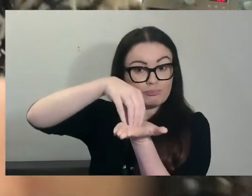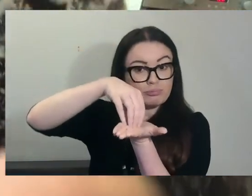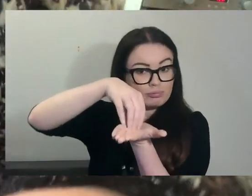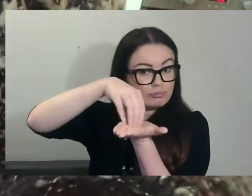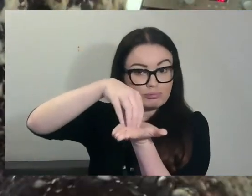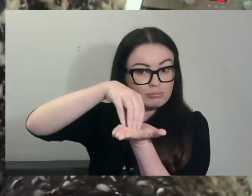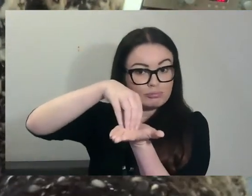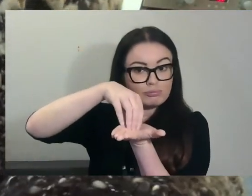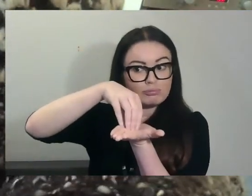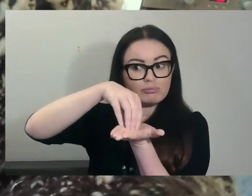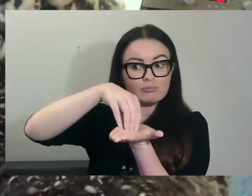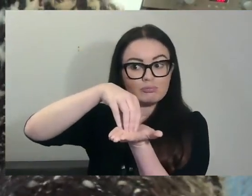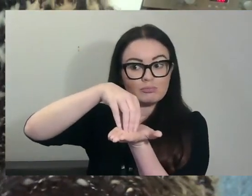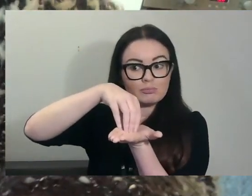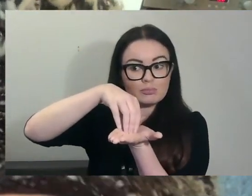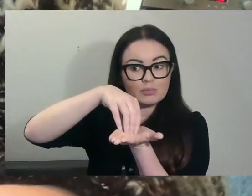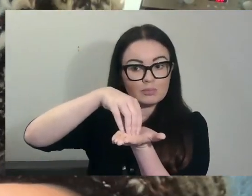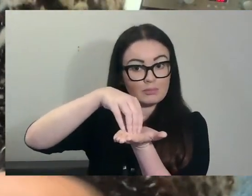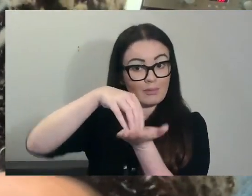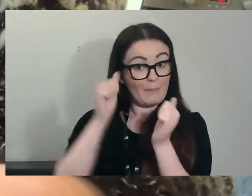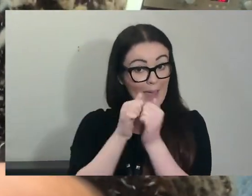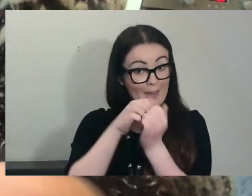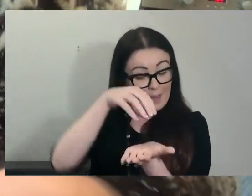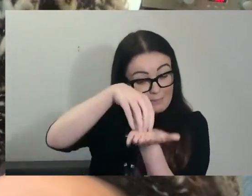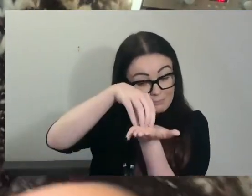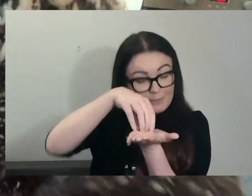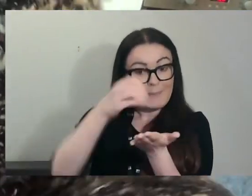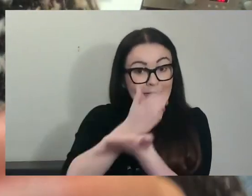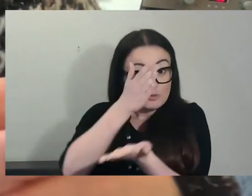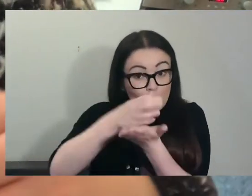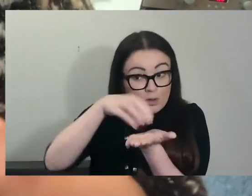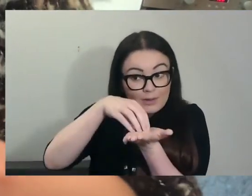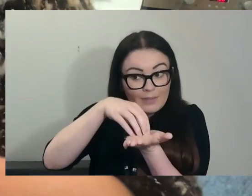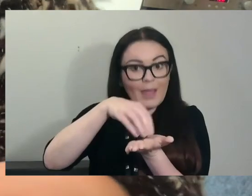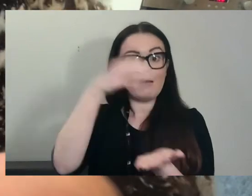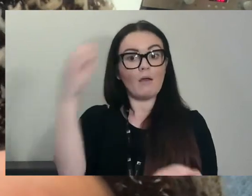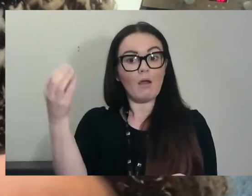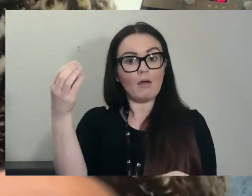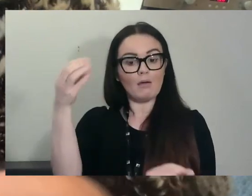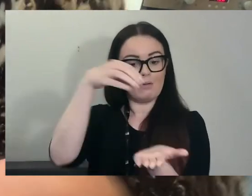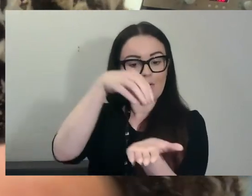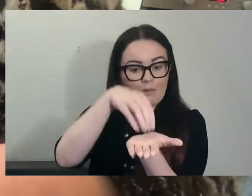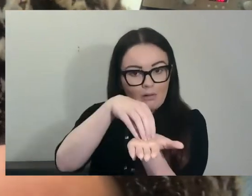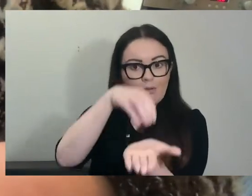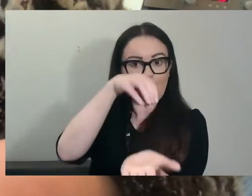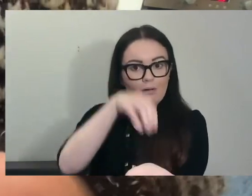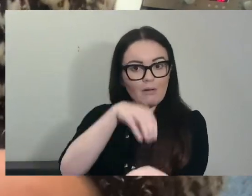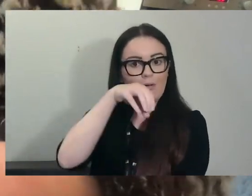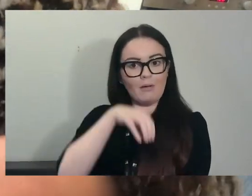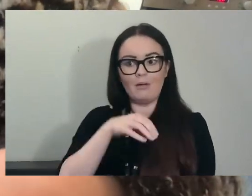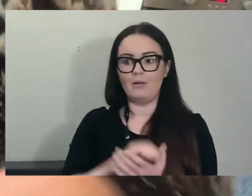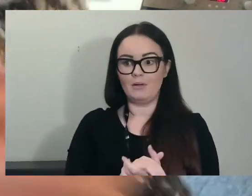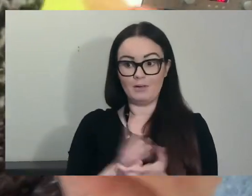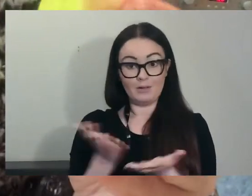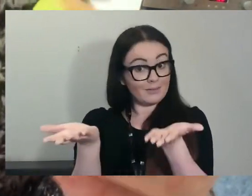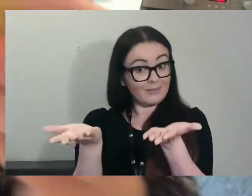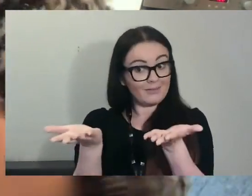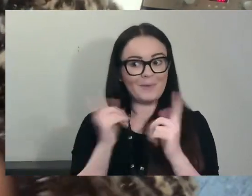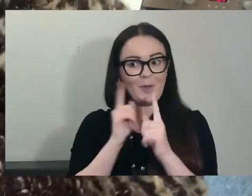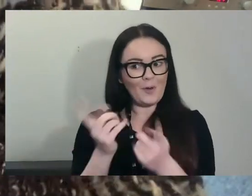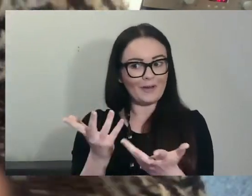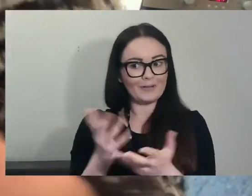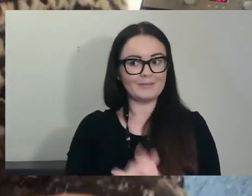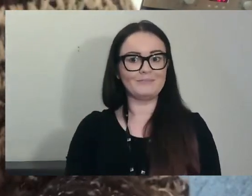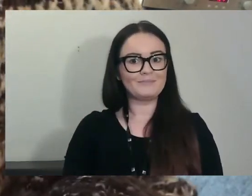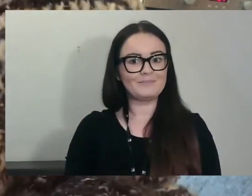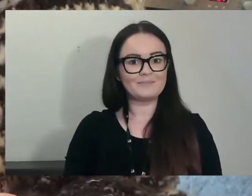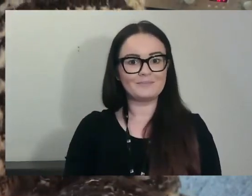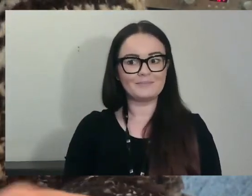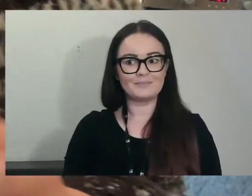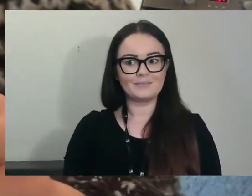I'm going to press it against my paper and lift it up – tadadaa